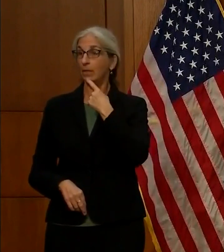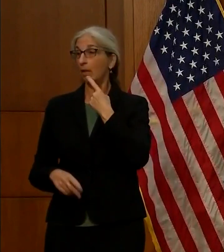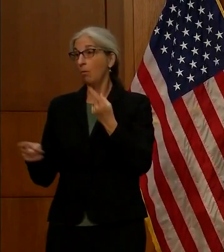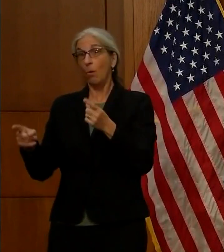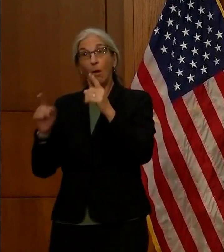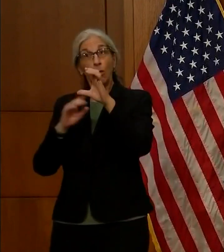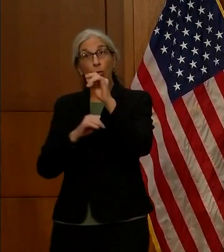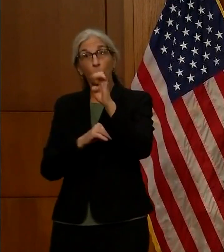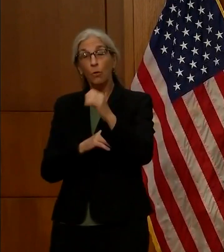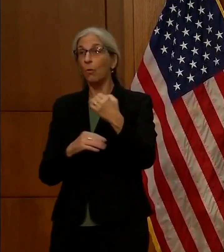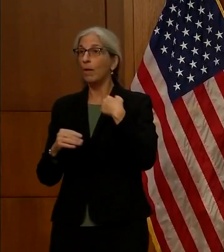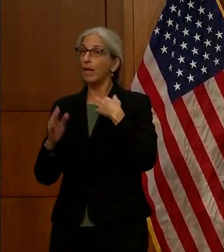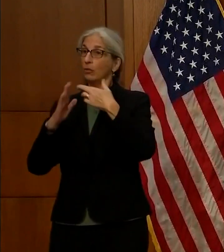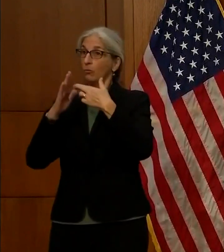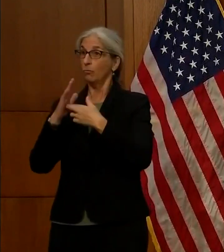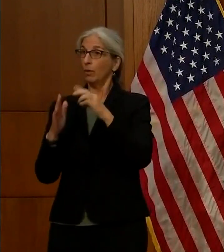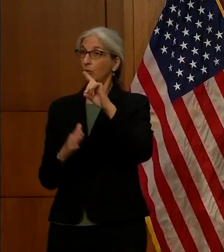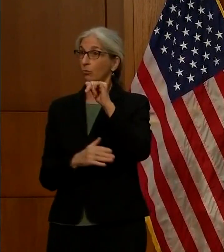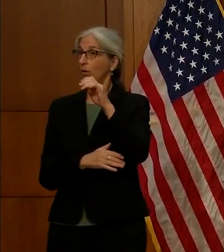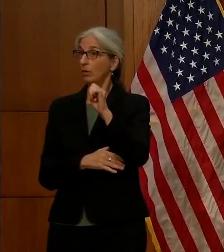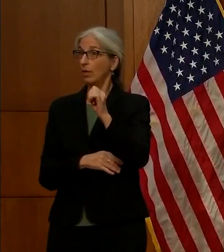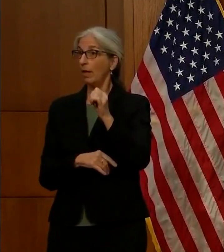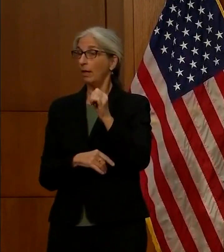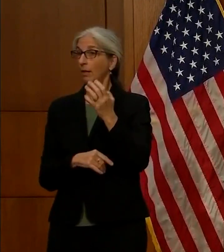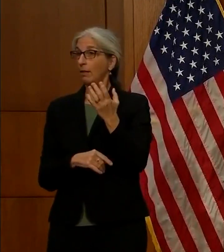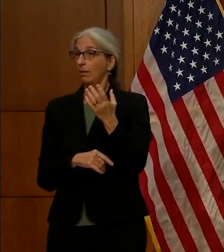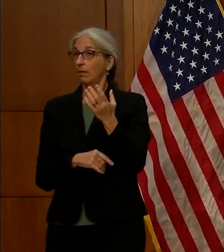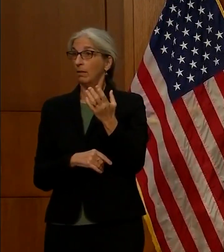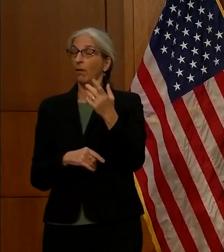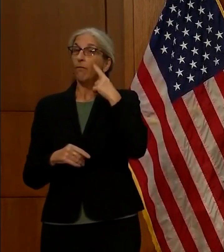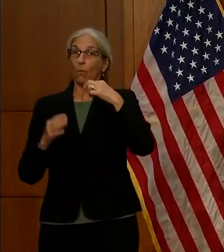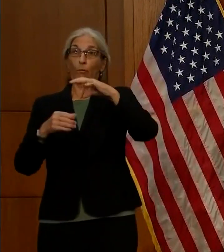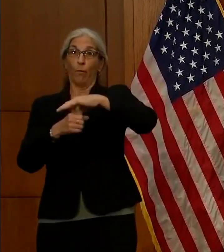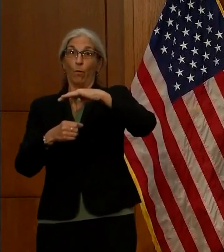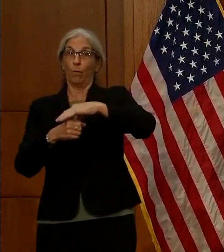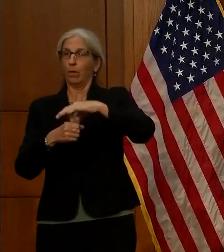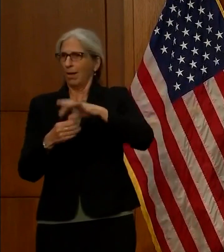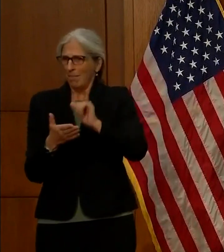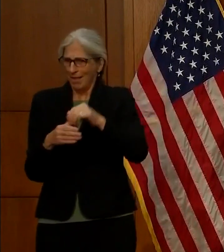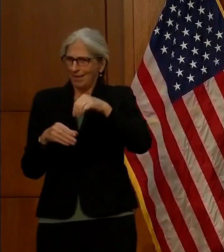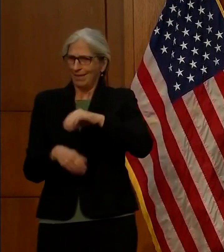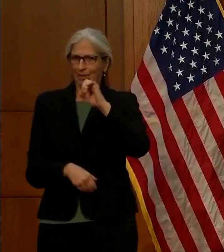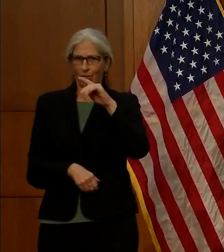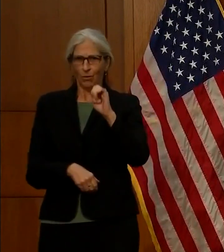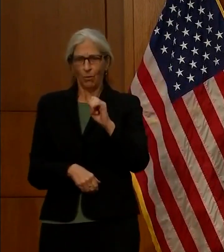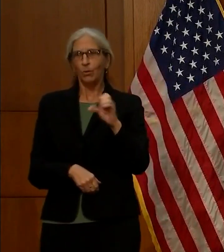THE CODE HAS A REGISTRATION DATE THE GOVERNOR CAN'T JUST IGNORE THE DATE FOR